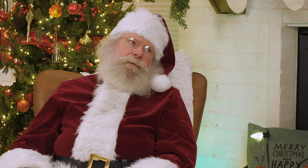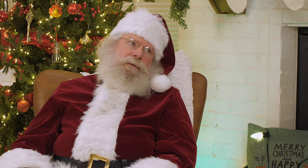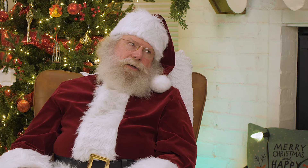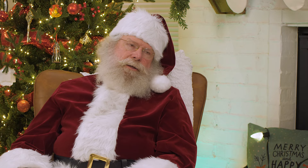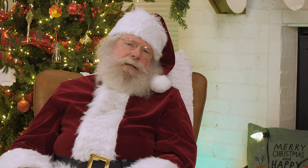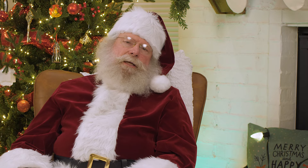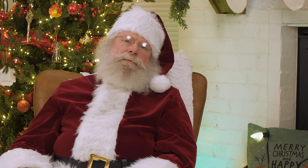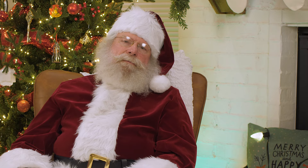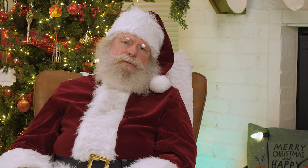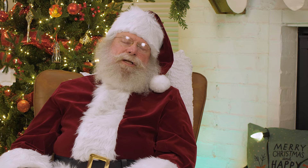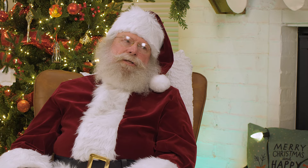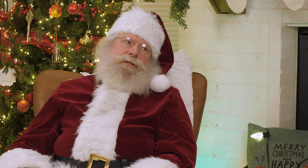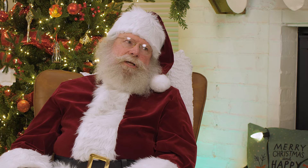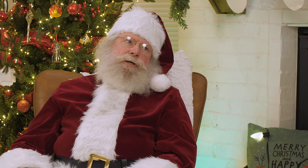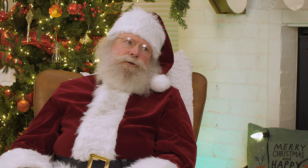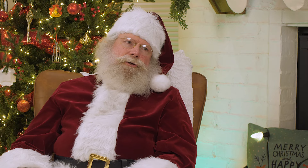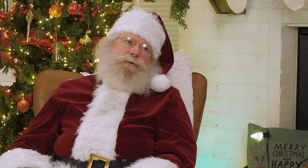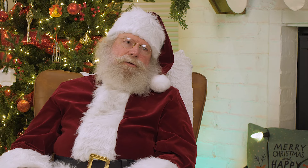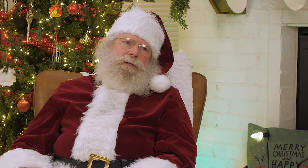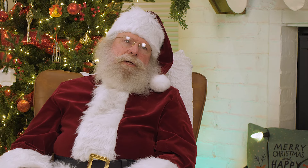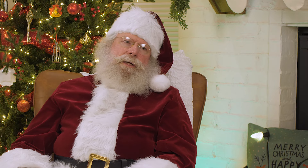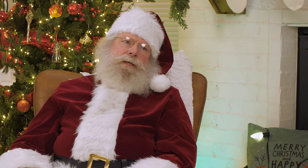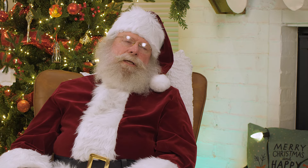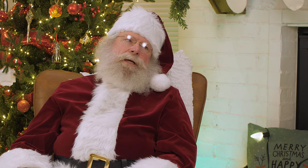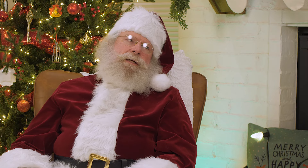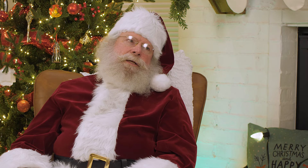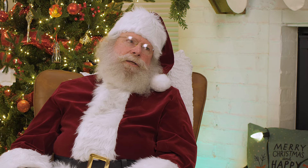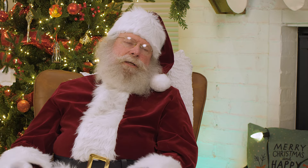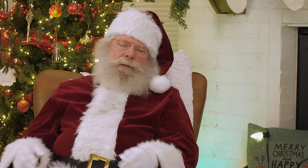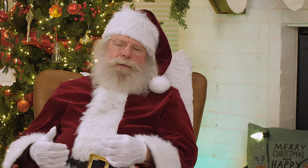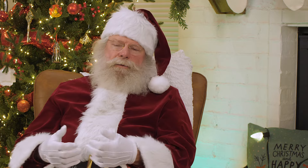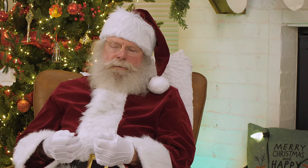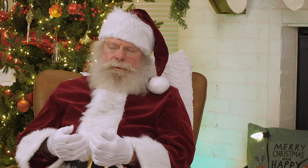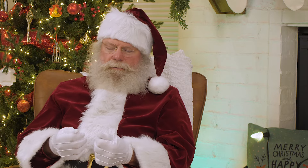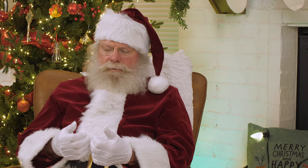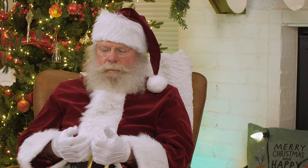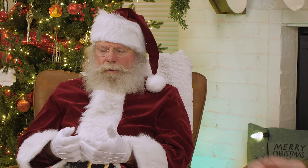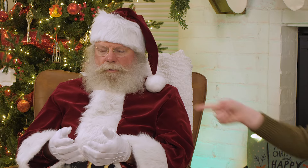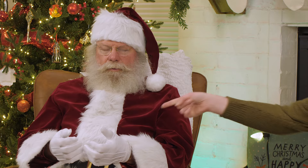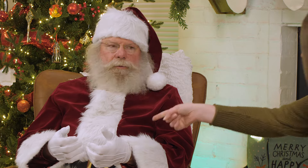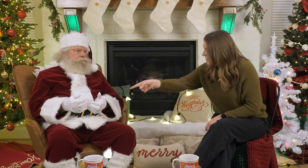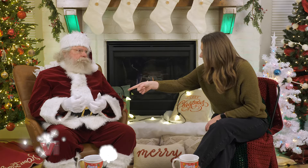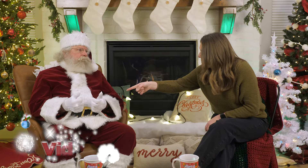okay. Those PlayStations. Gotcha. A lot of Nintendo. A little smaller.